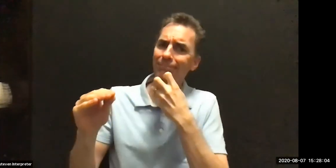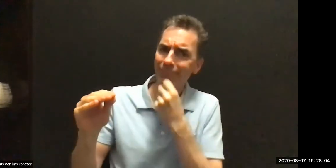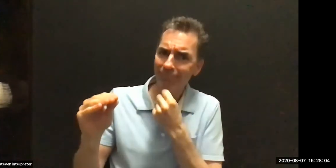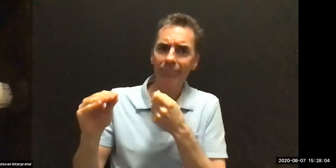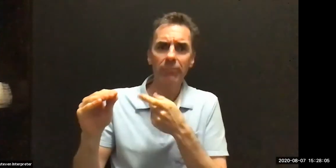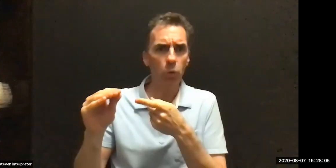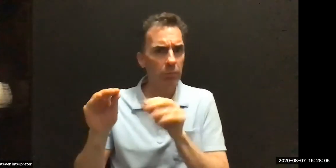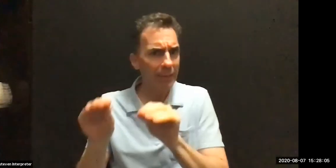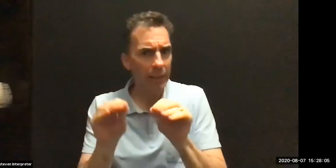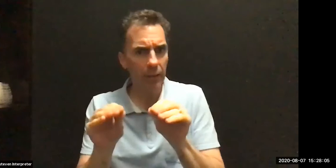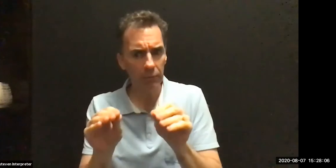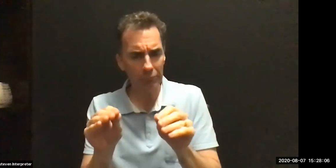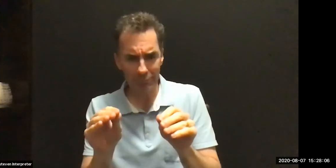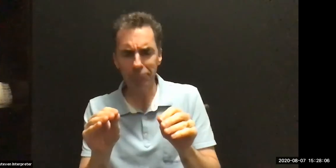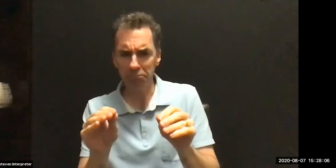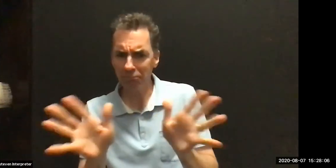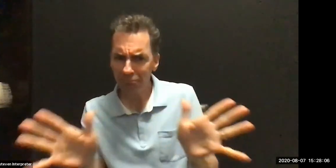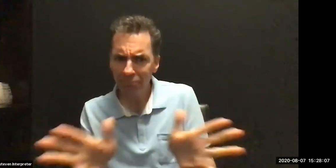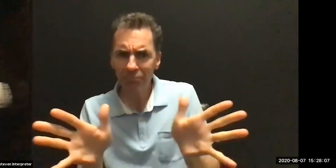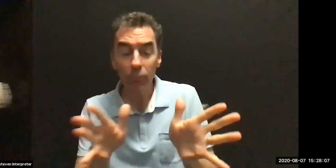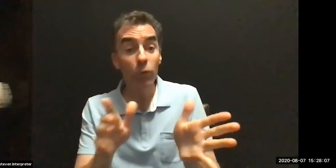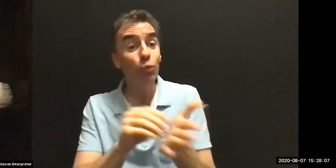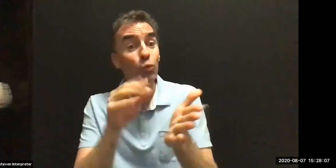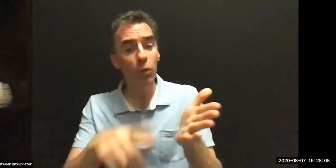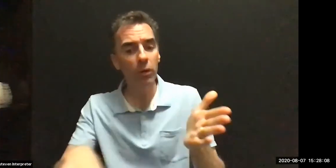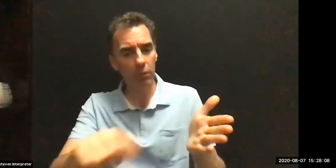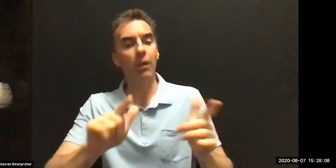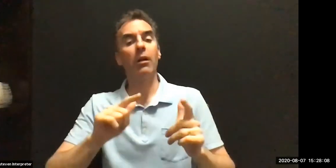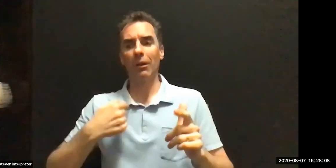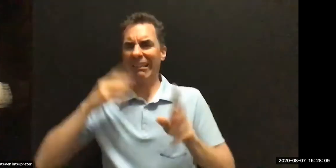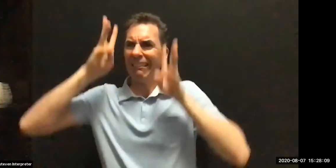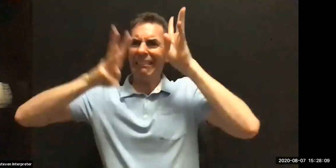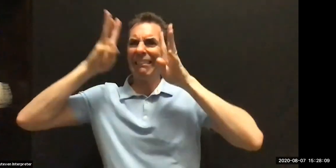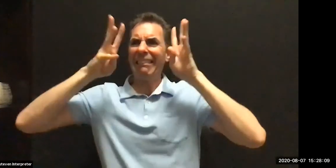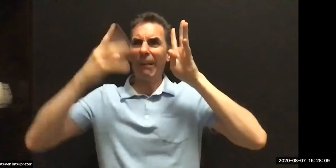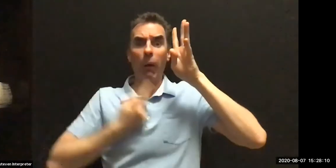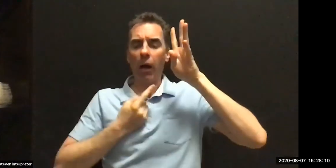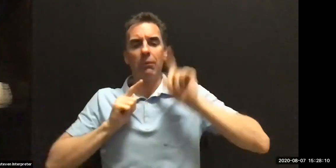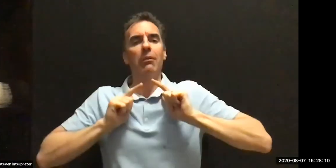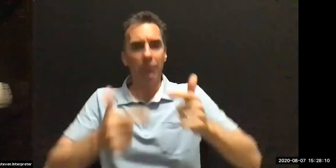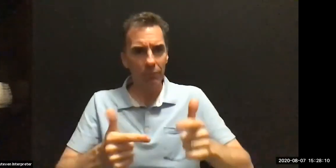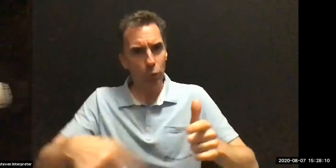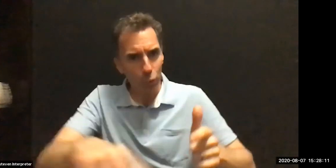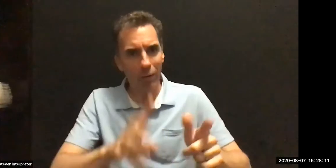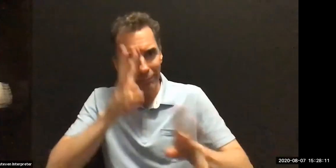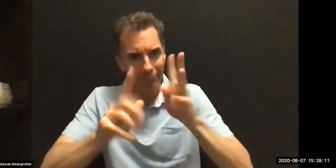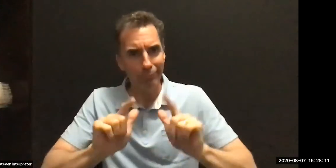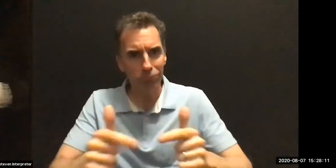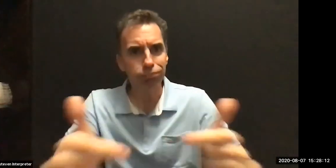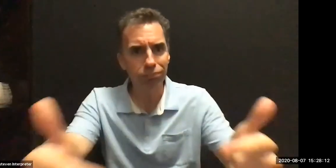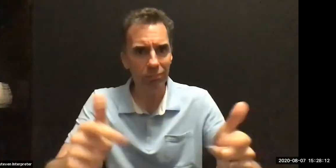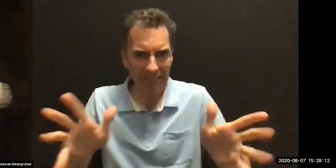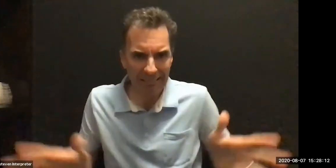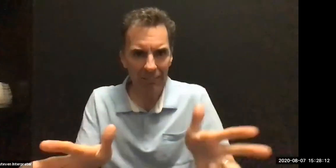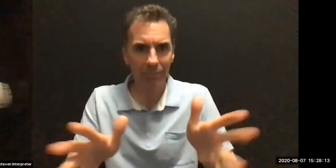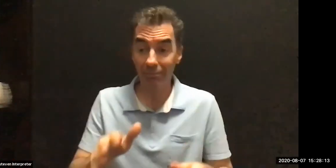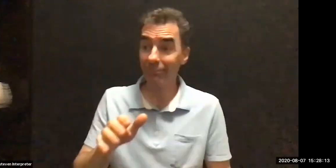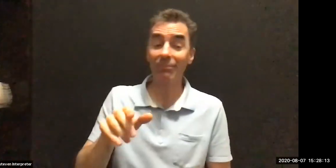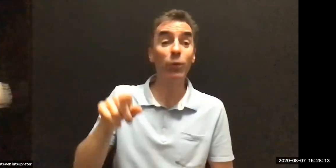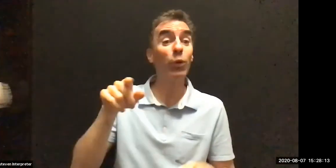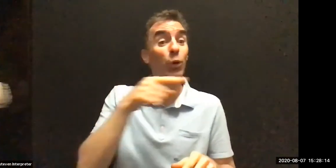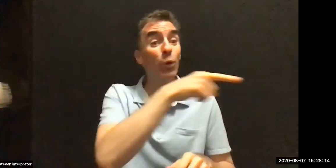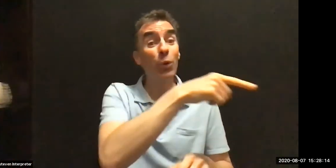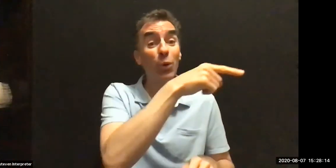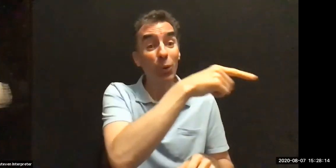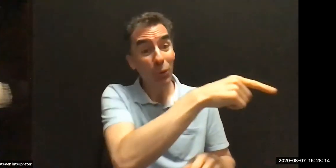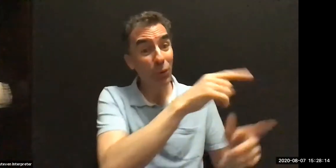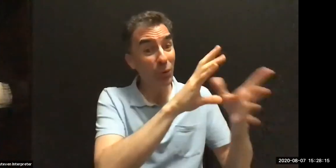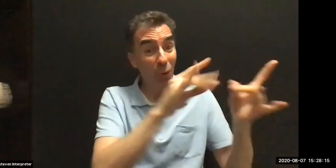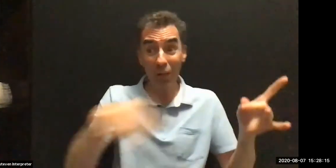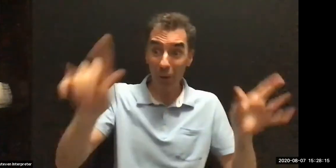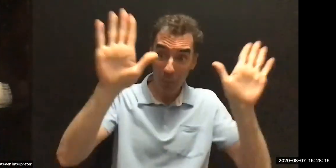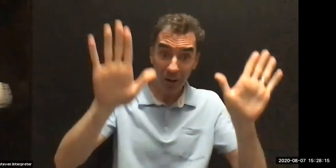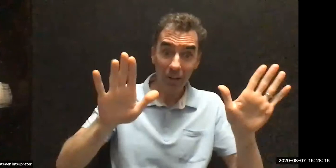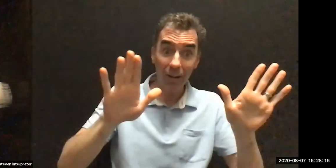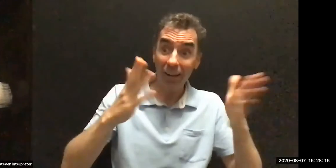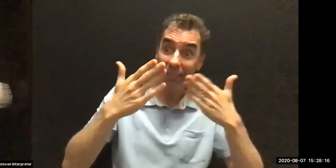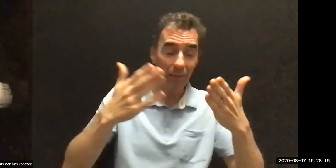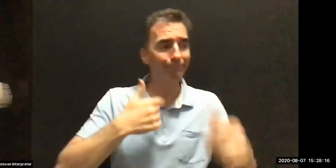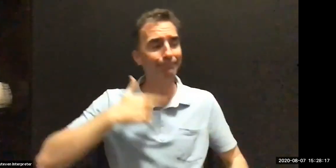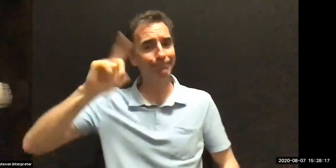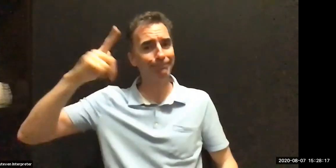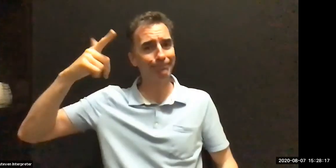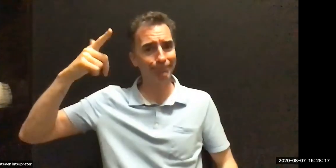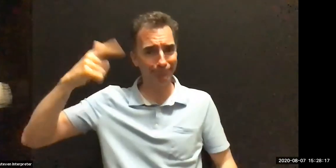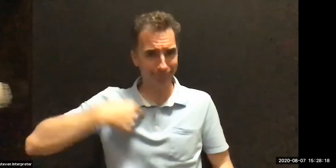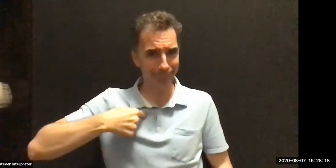Channelle Charest: To be the next great problem solvers, which we're going to need a lot of going forward. So I will second I will second the thank you because I i I'm tired, thinking about it, you guys. It's an amazing, amazing field.